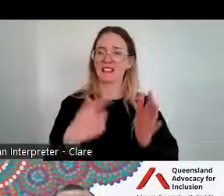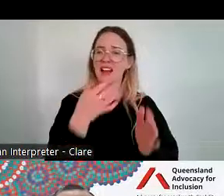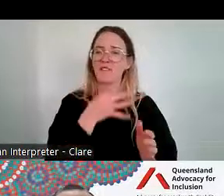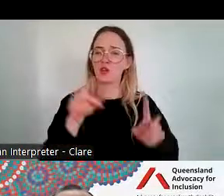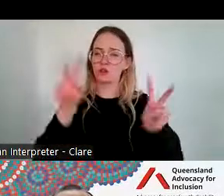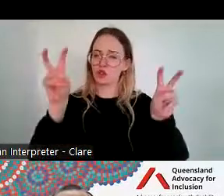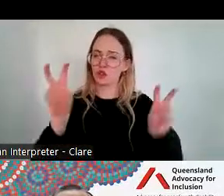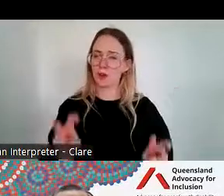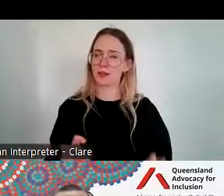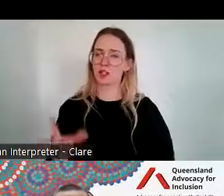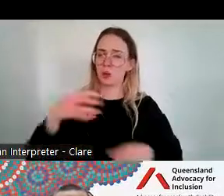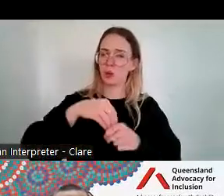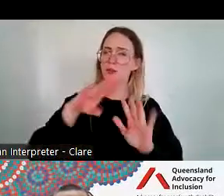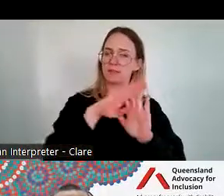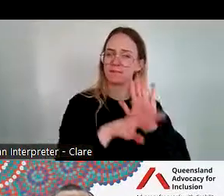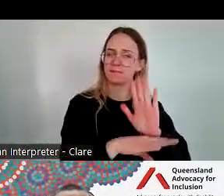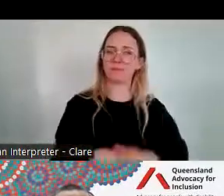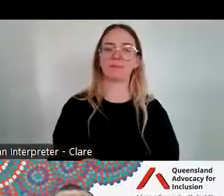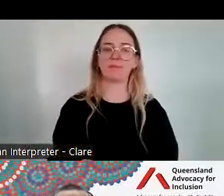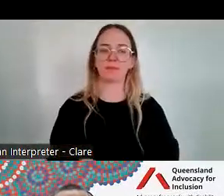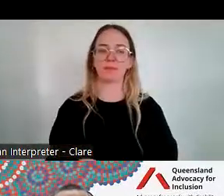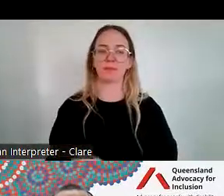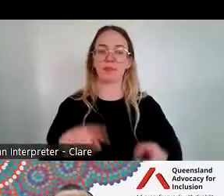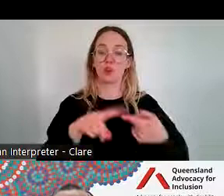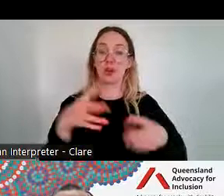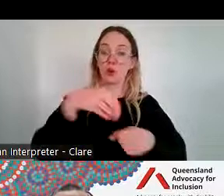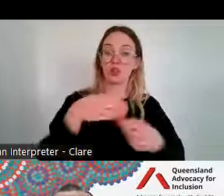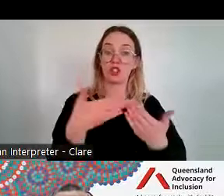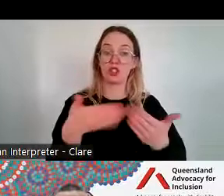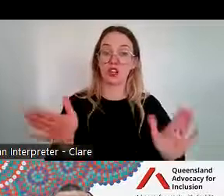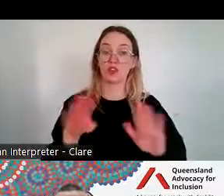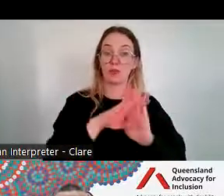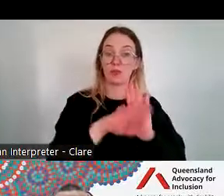but it includes the general principles, the appointment of guardians and administrators,